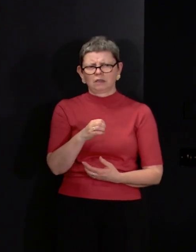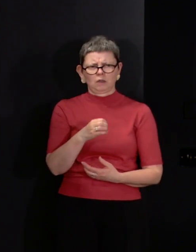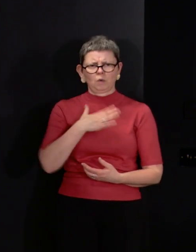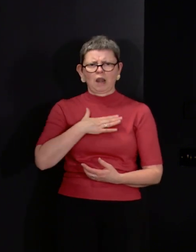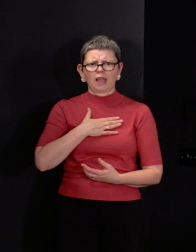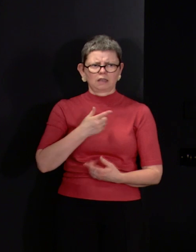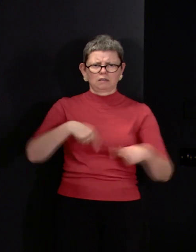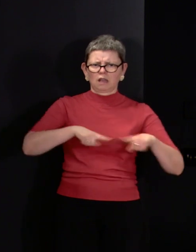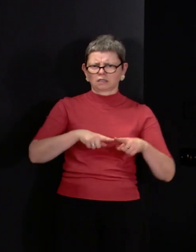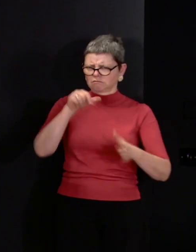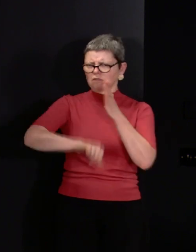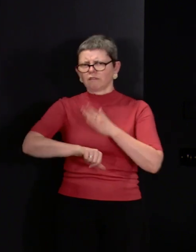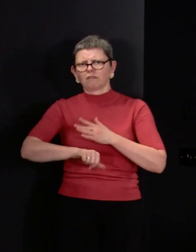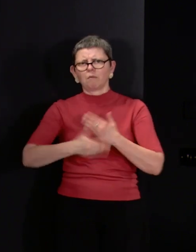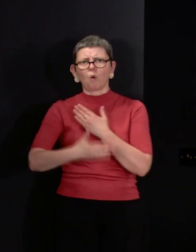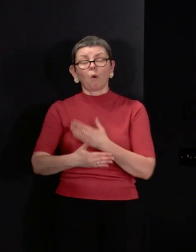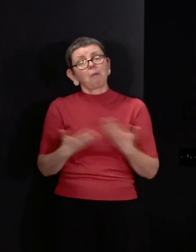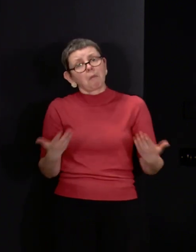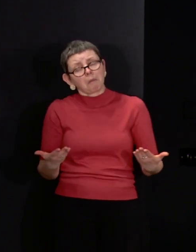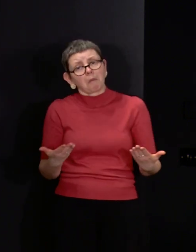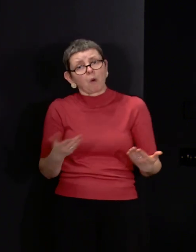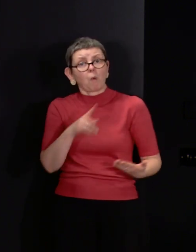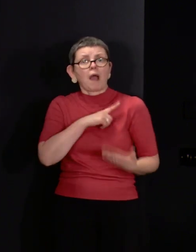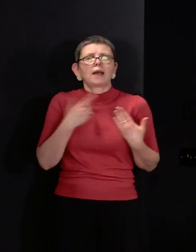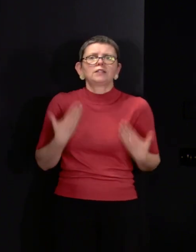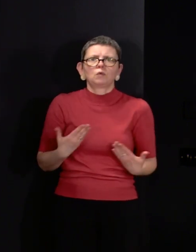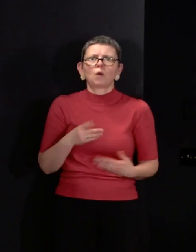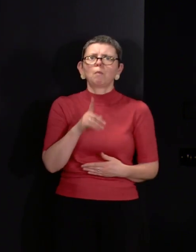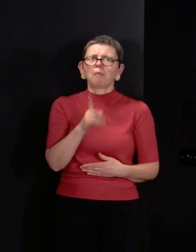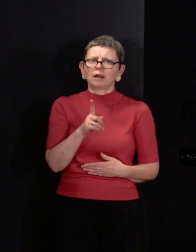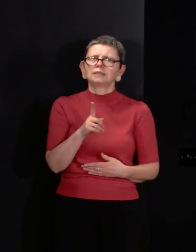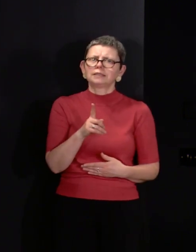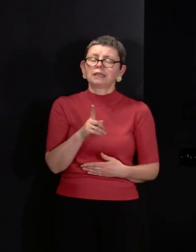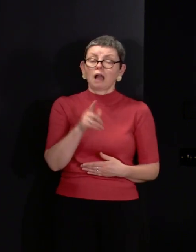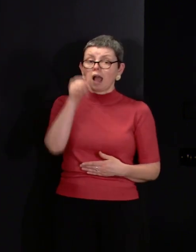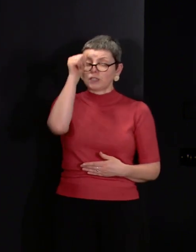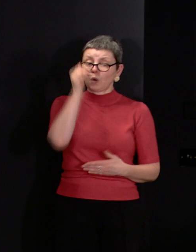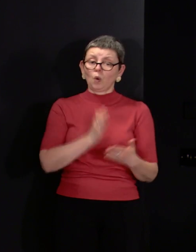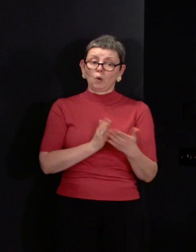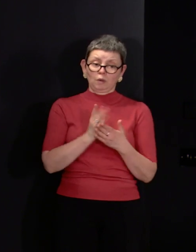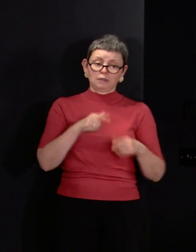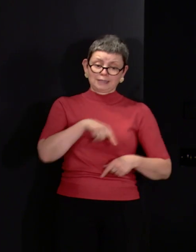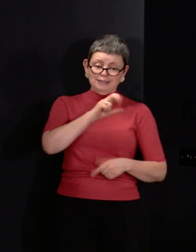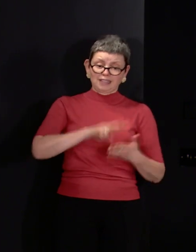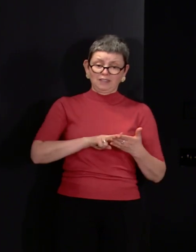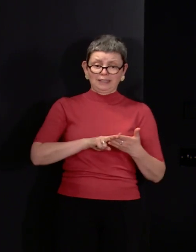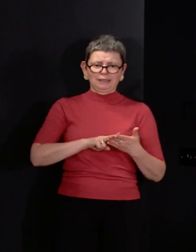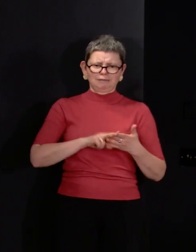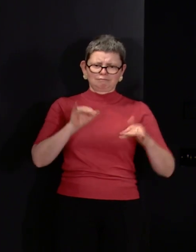way. What I do know is that during this really difficult time, difficult time for any public